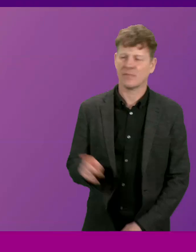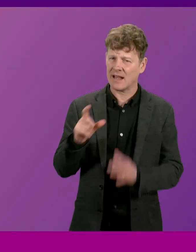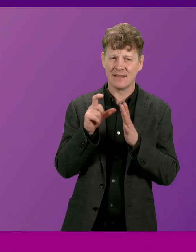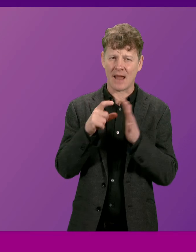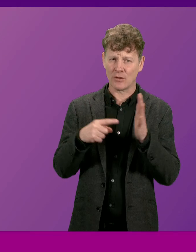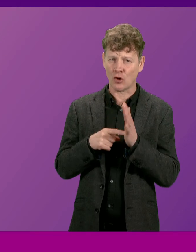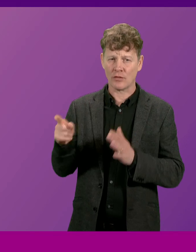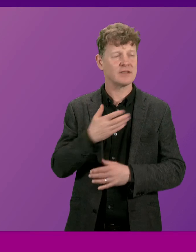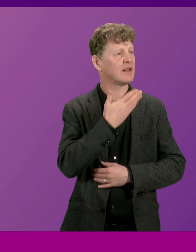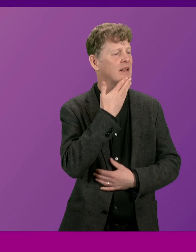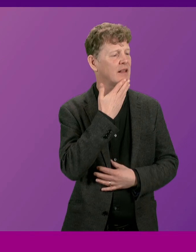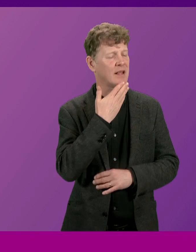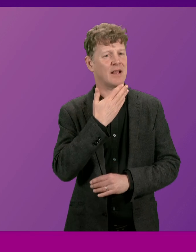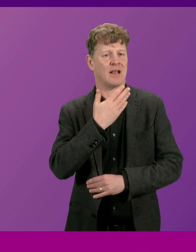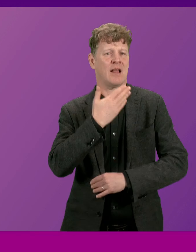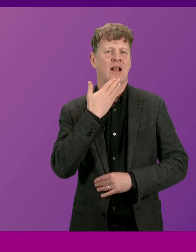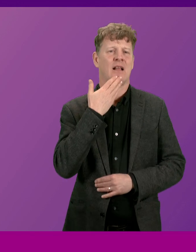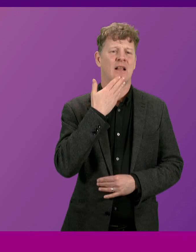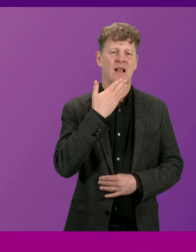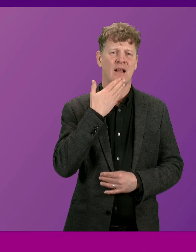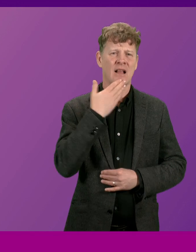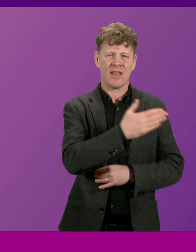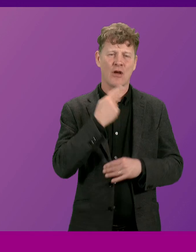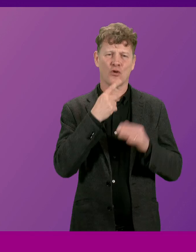Harland & Wolff’s deal with Navantia will save thousands of jobs, many of which are